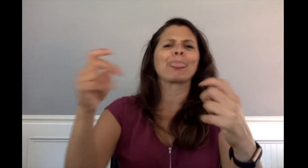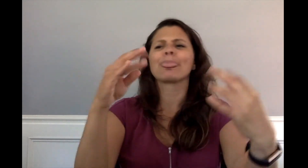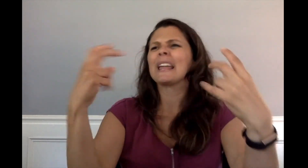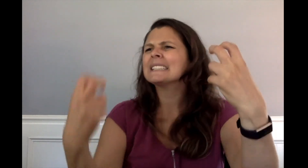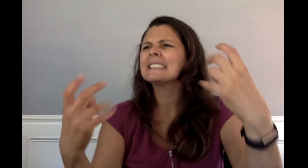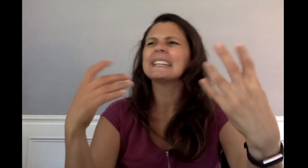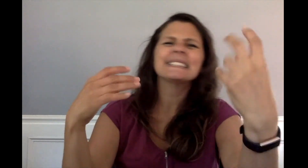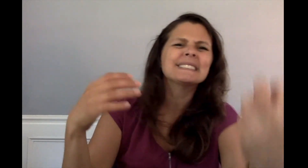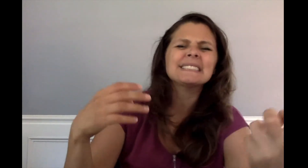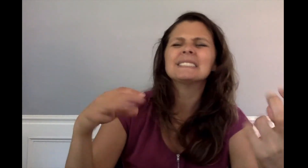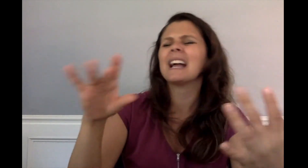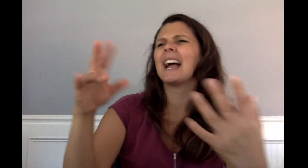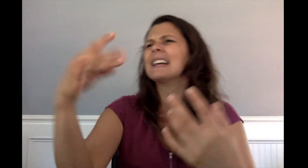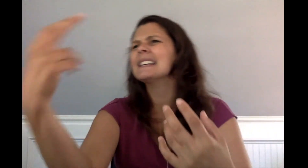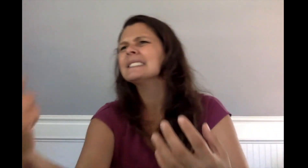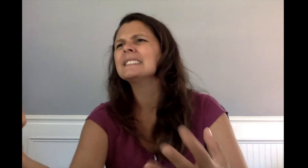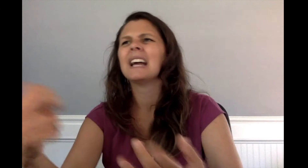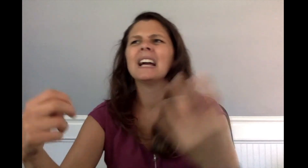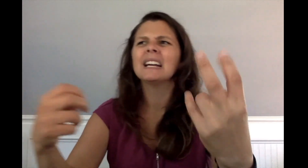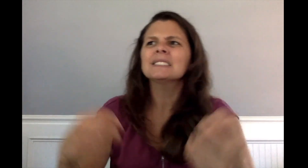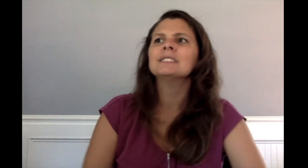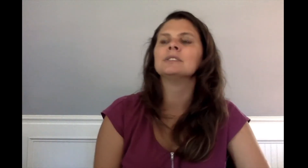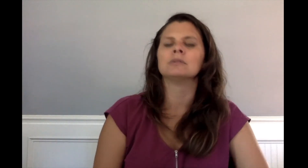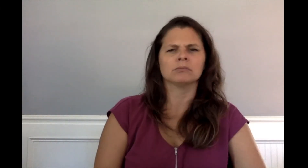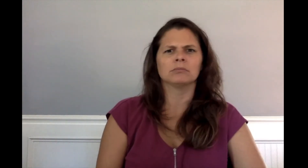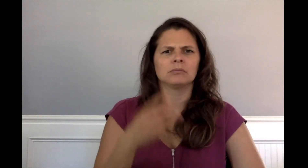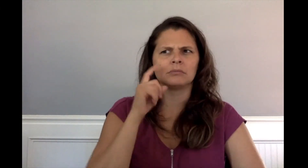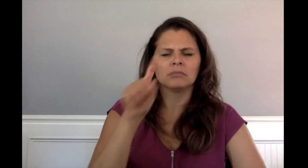People shuffled around, looking for their seats.